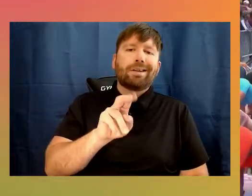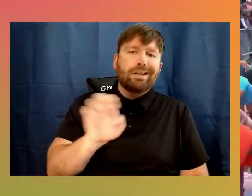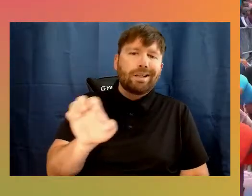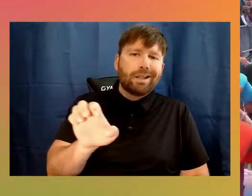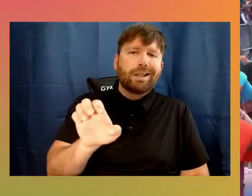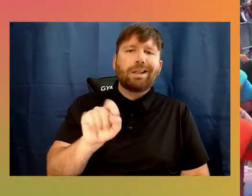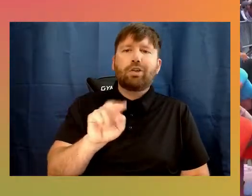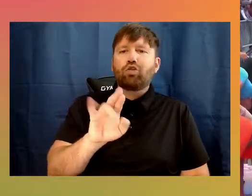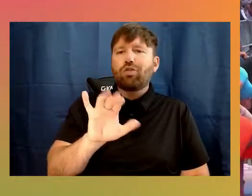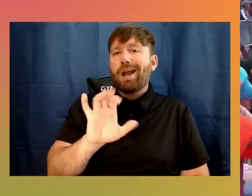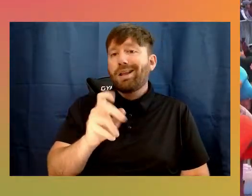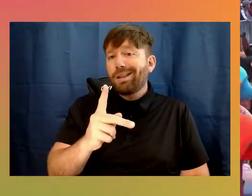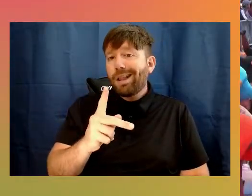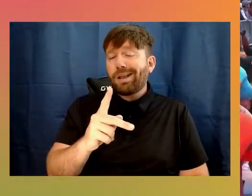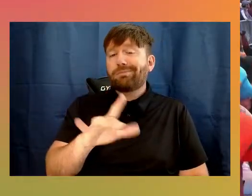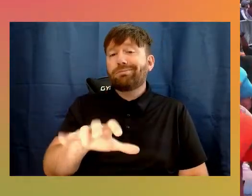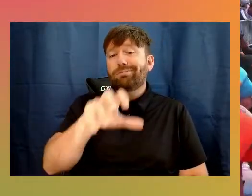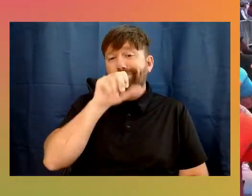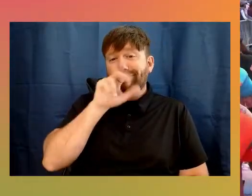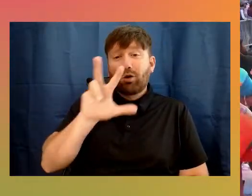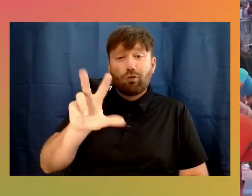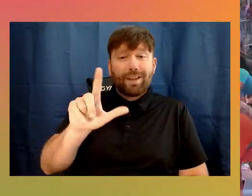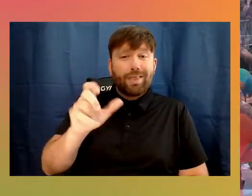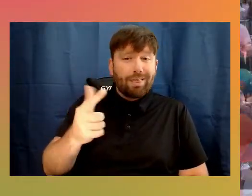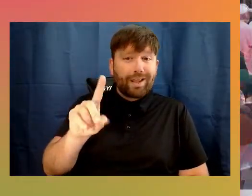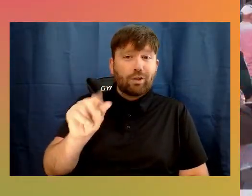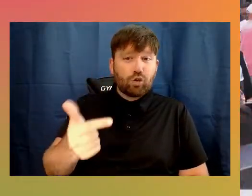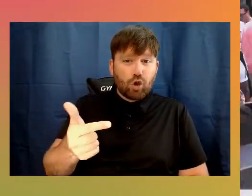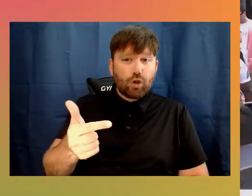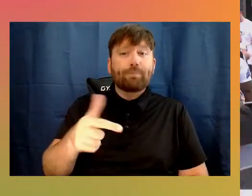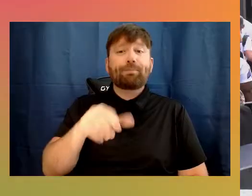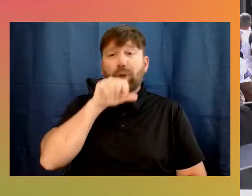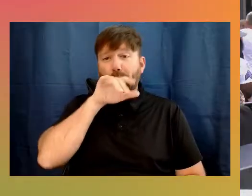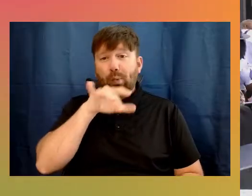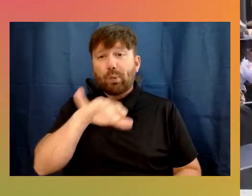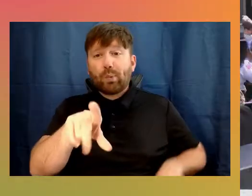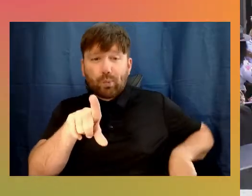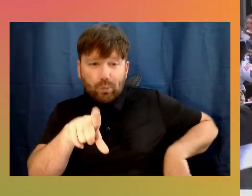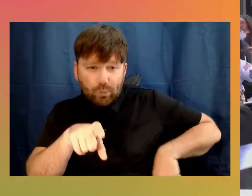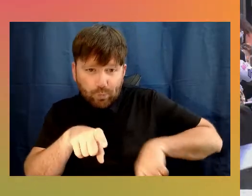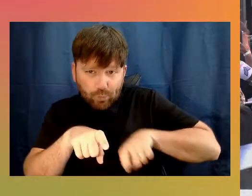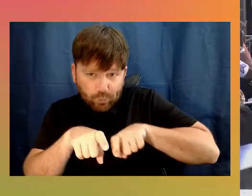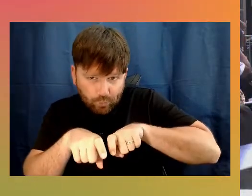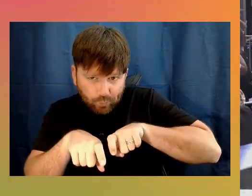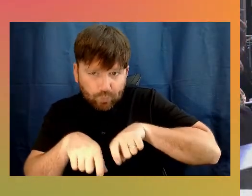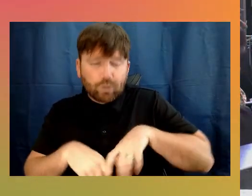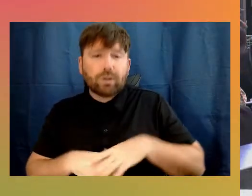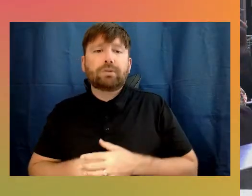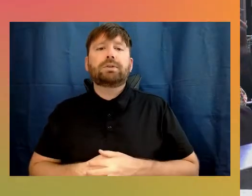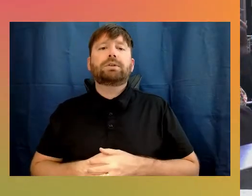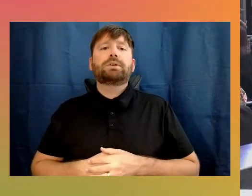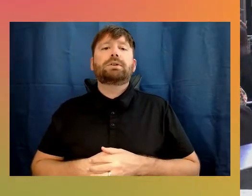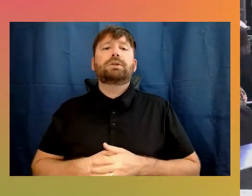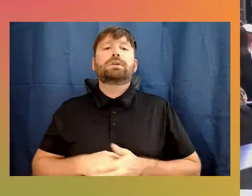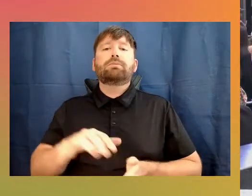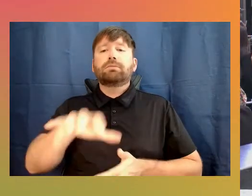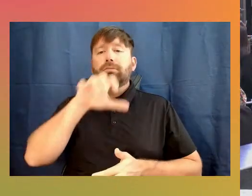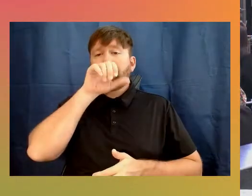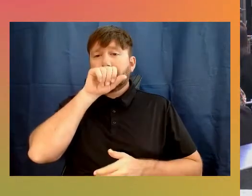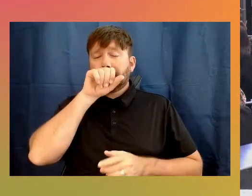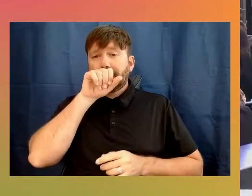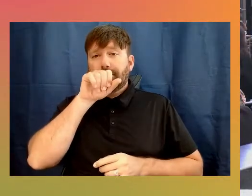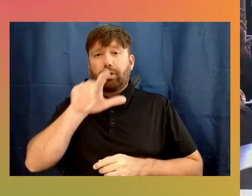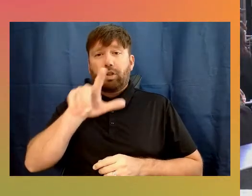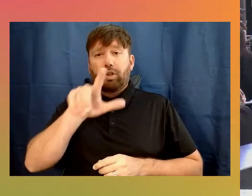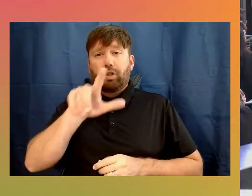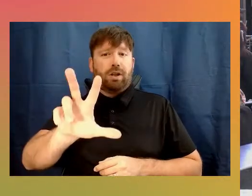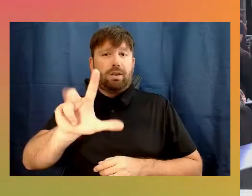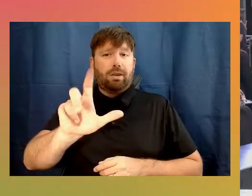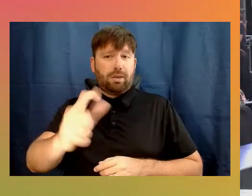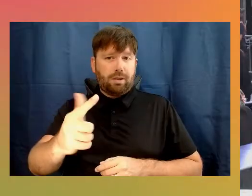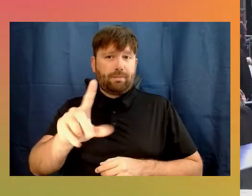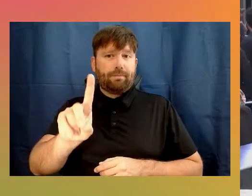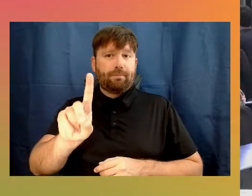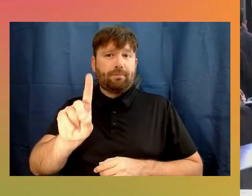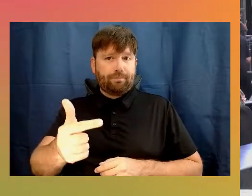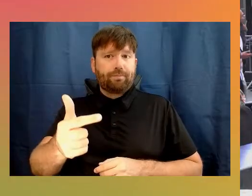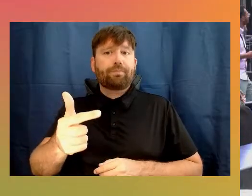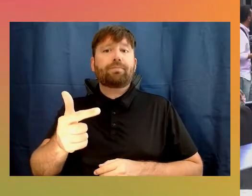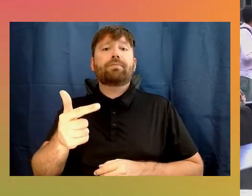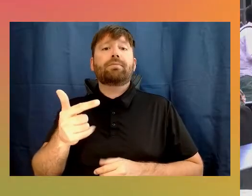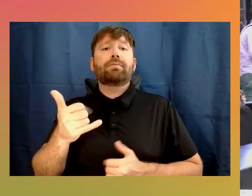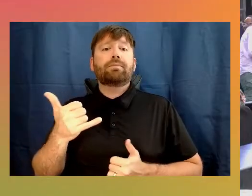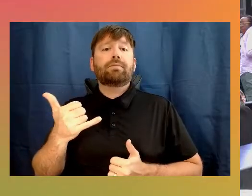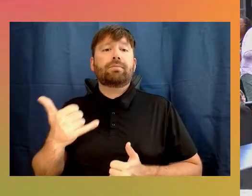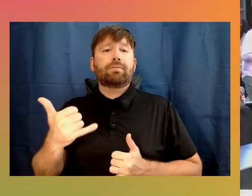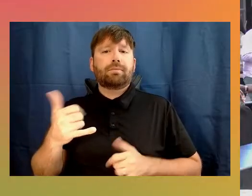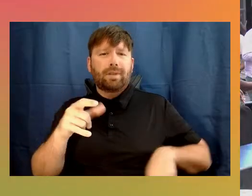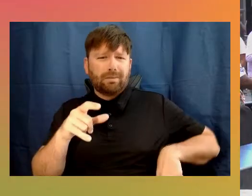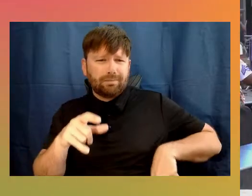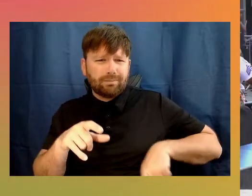SHIFT FORWARD SQUEEZE.